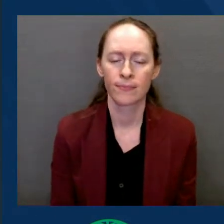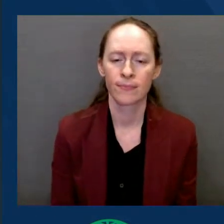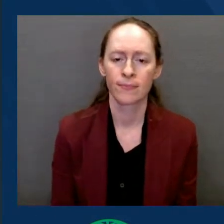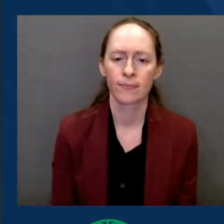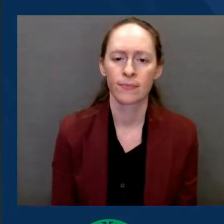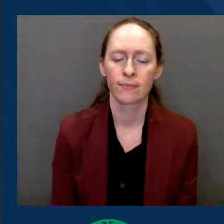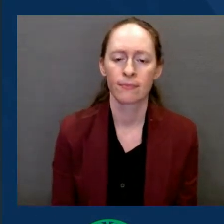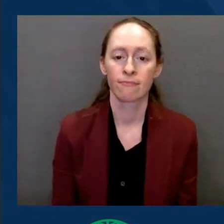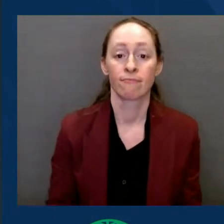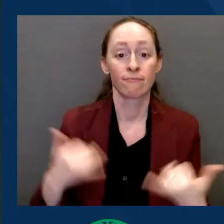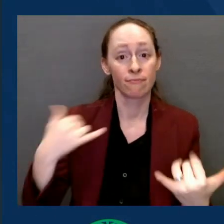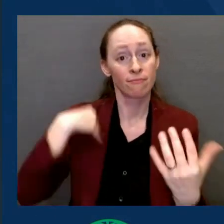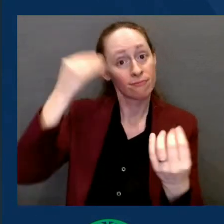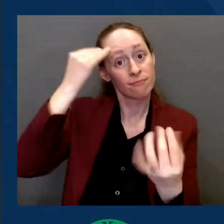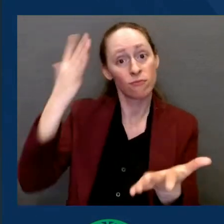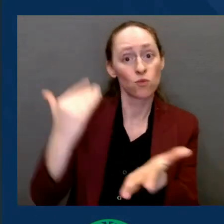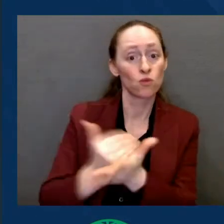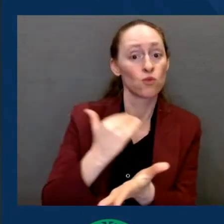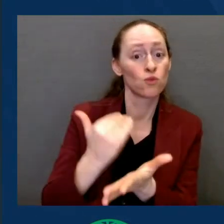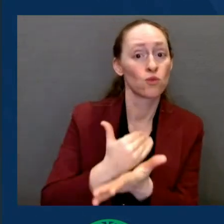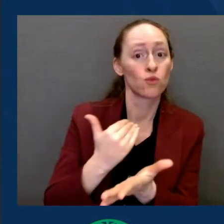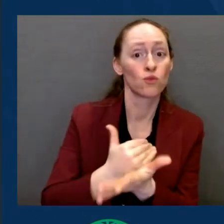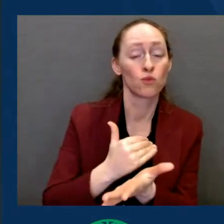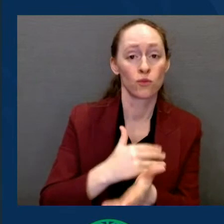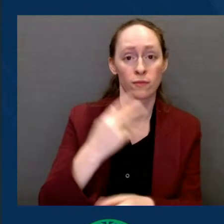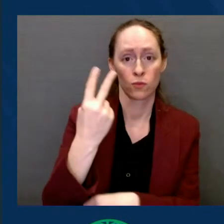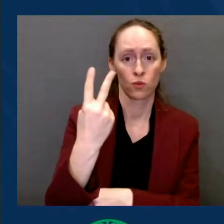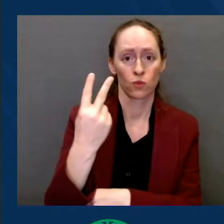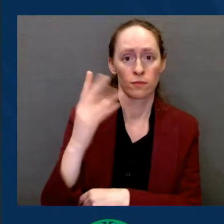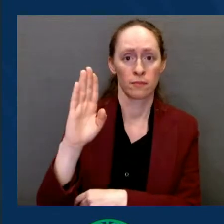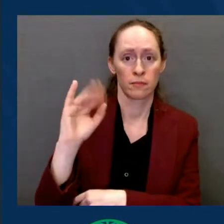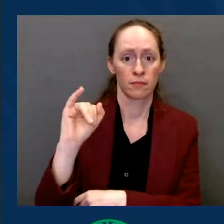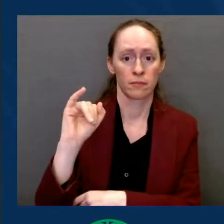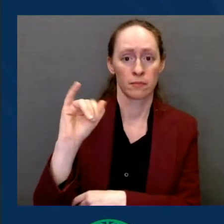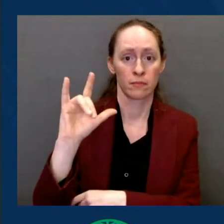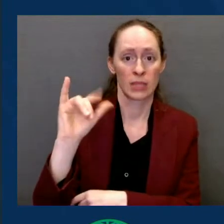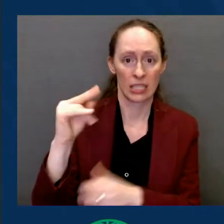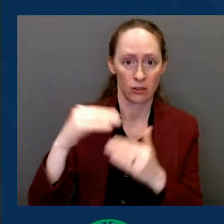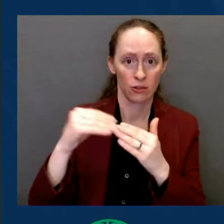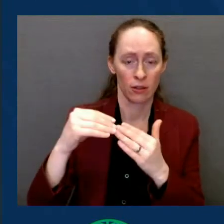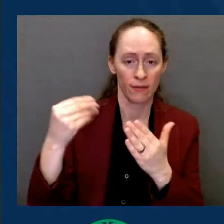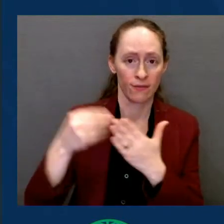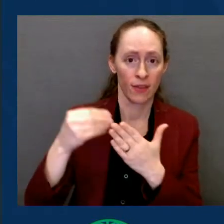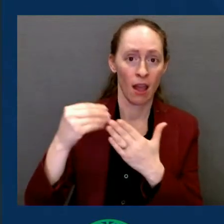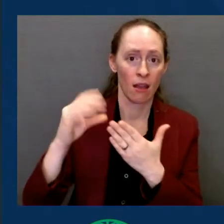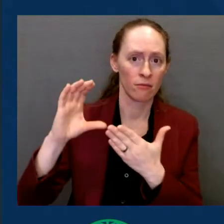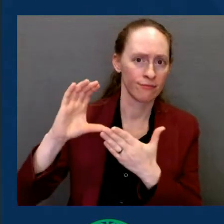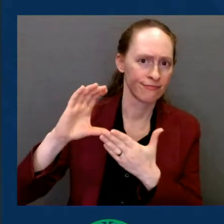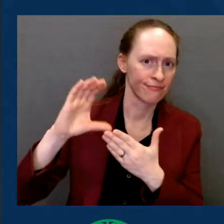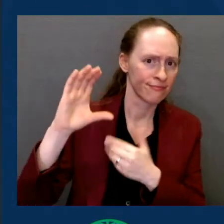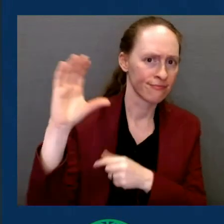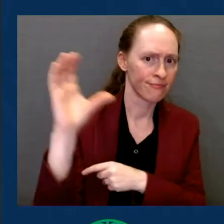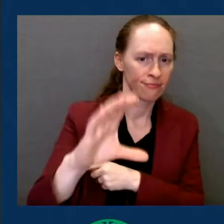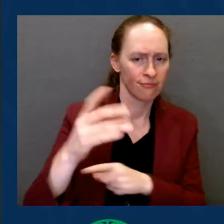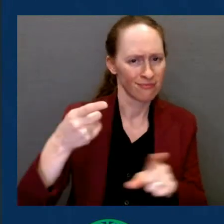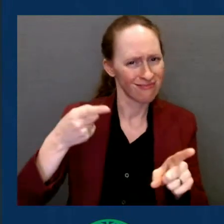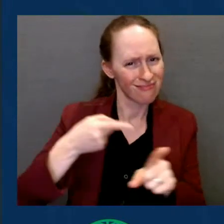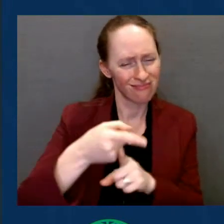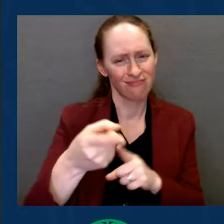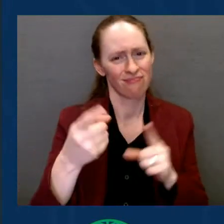acute food insecurity in Africa, assistance that's going to help ensure that children and families don't have to go to bed hungry.